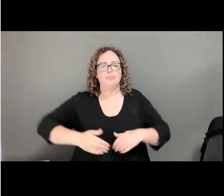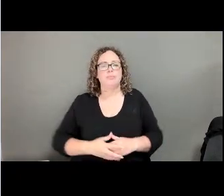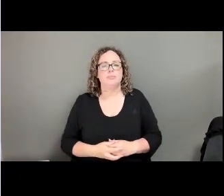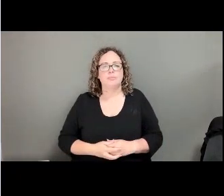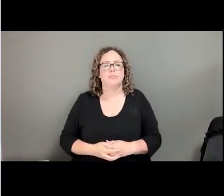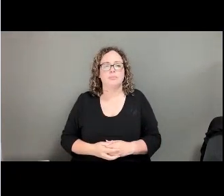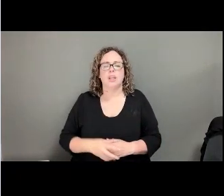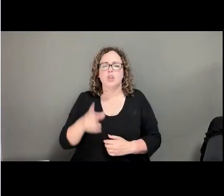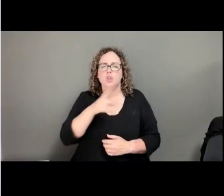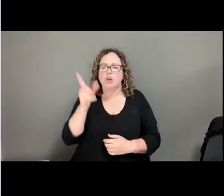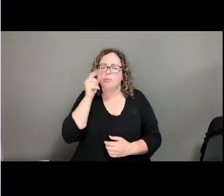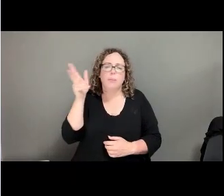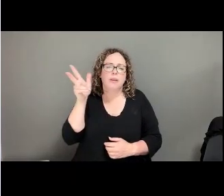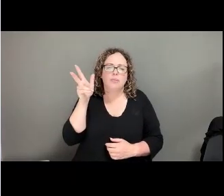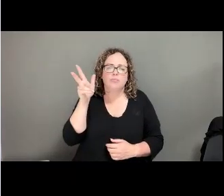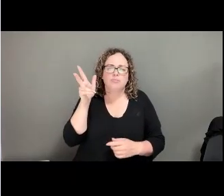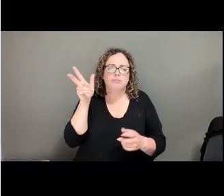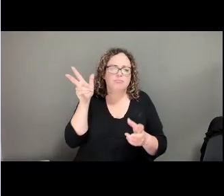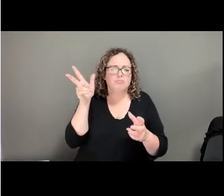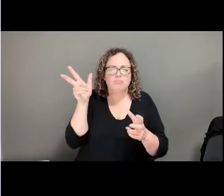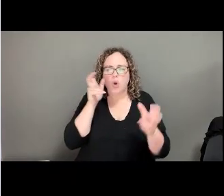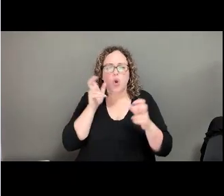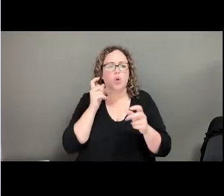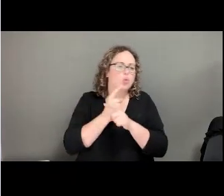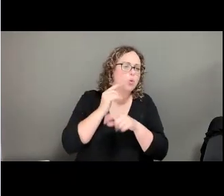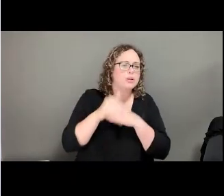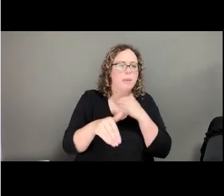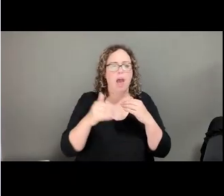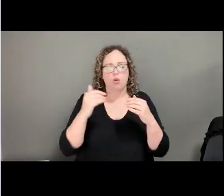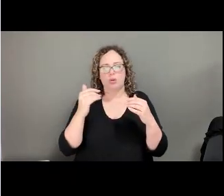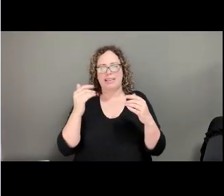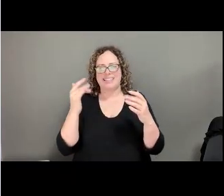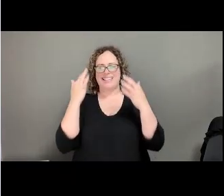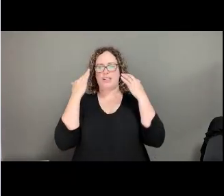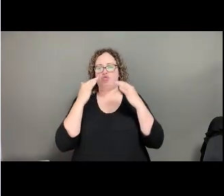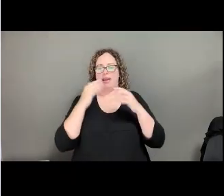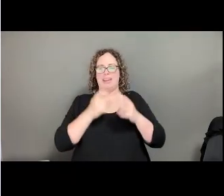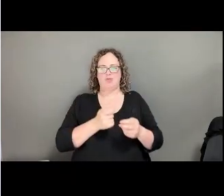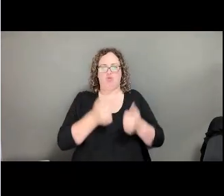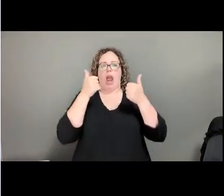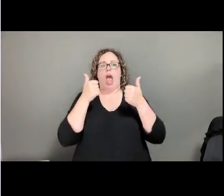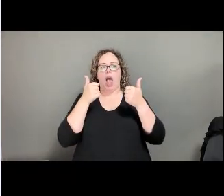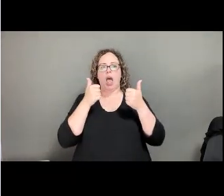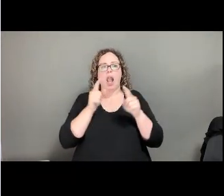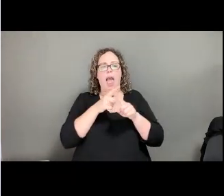triggers, you know, bright flashing light. The slimy custard